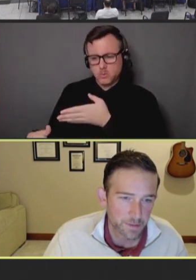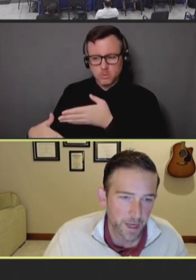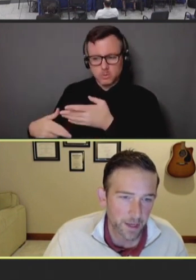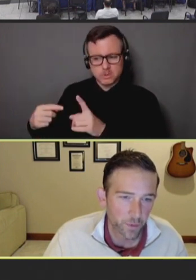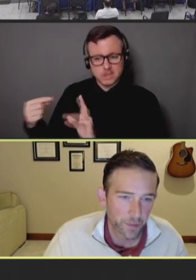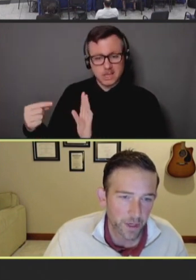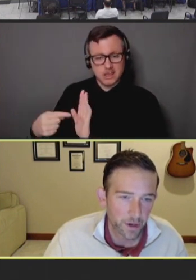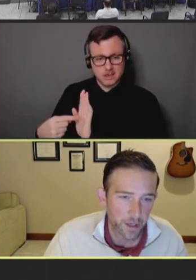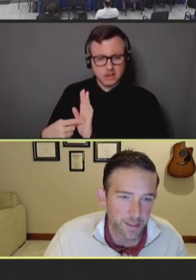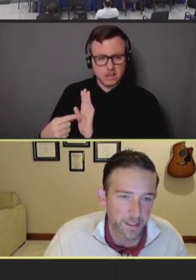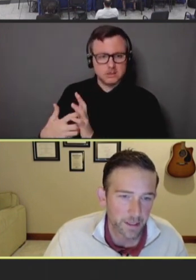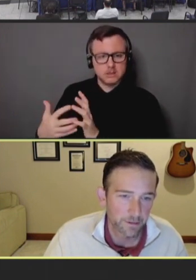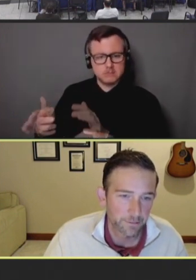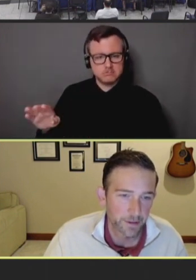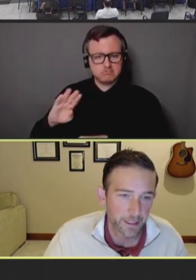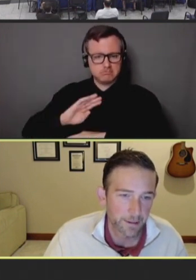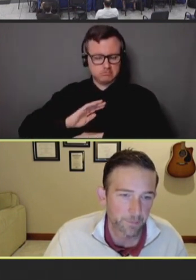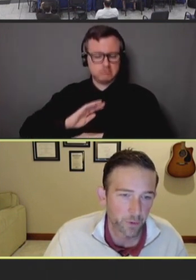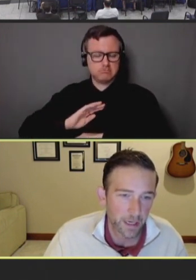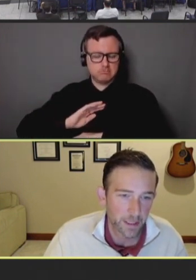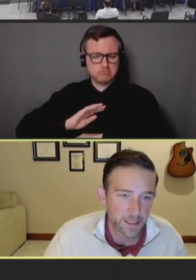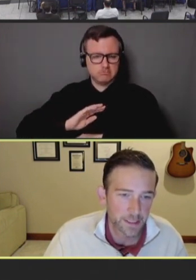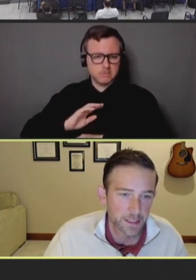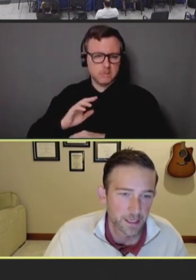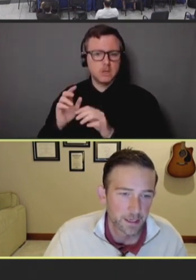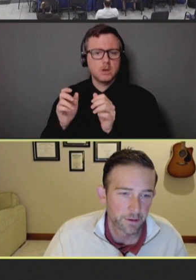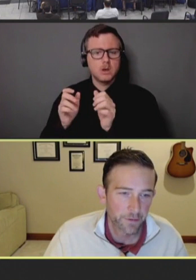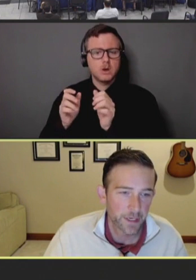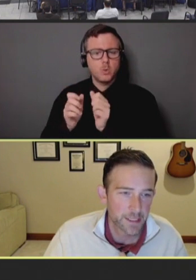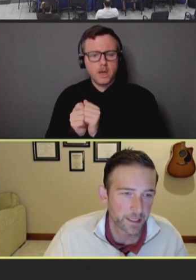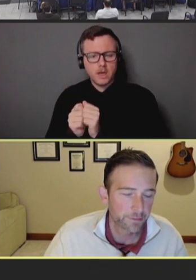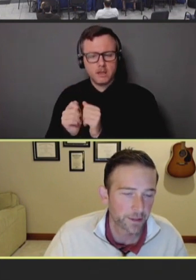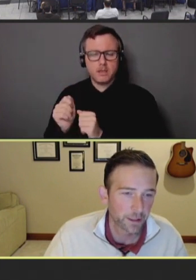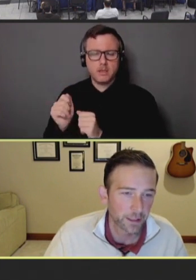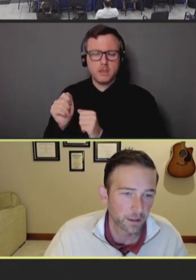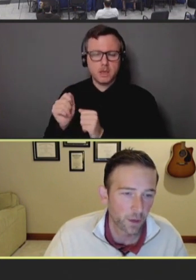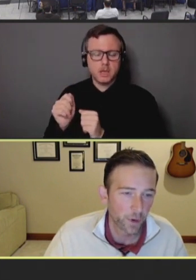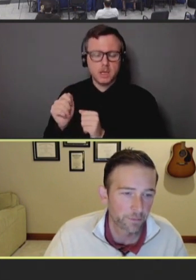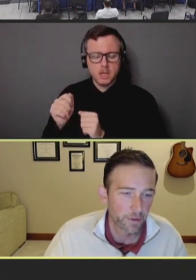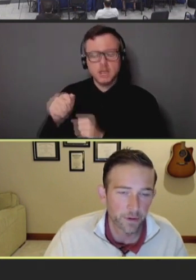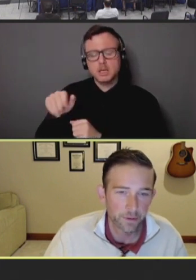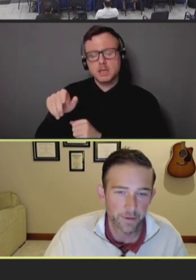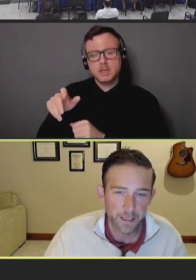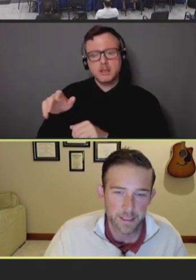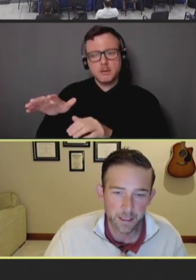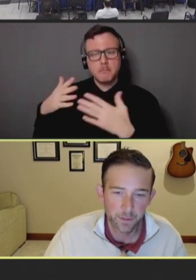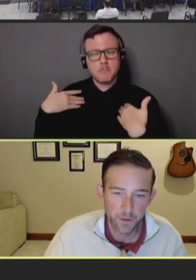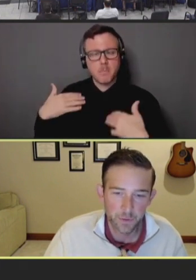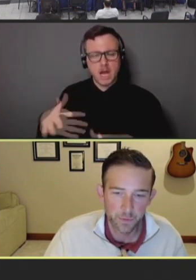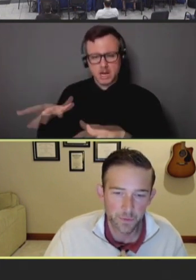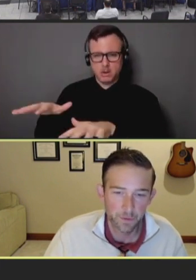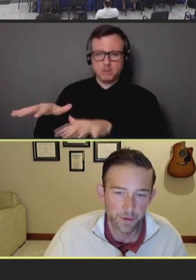met with the odds of paralysis very significantly lower for the new vaccine, which we were very